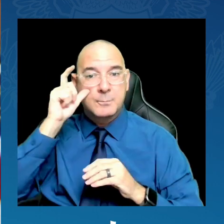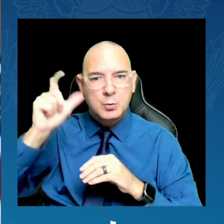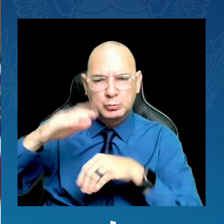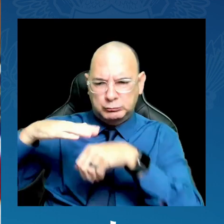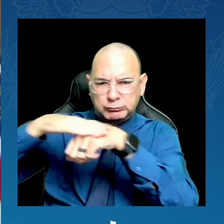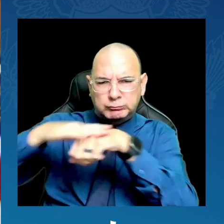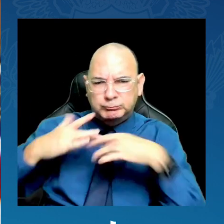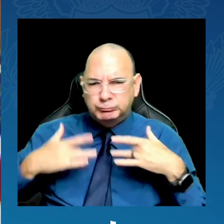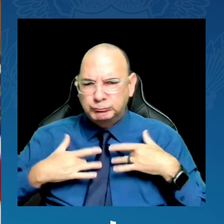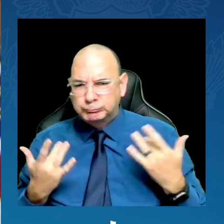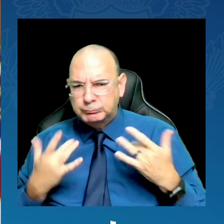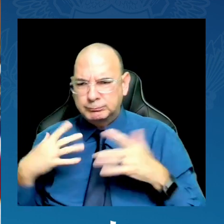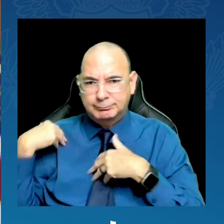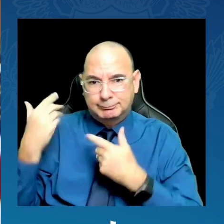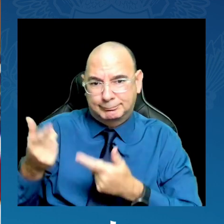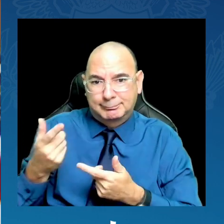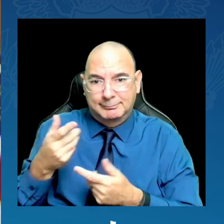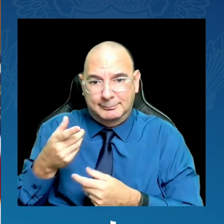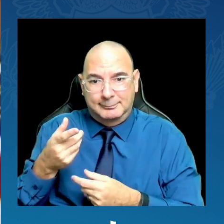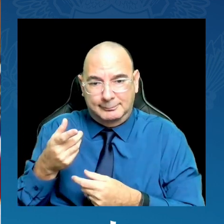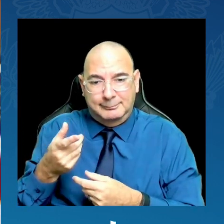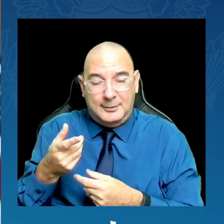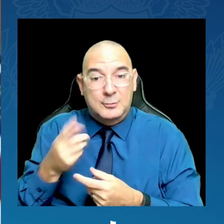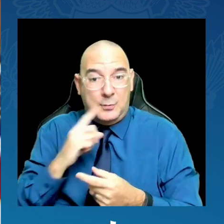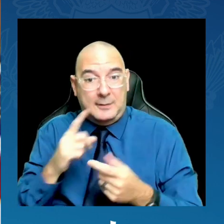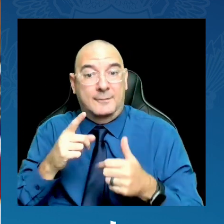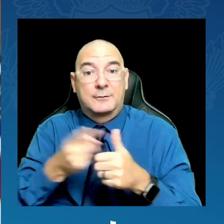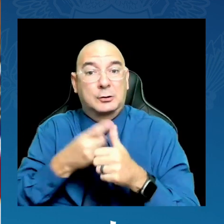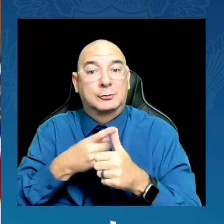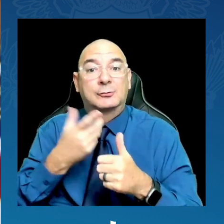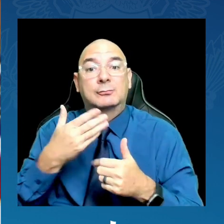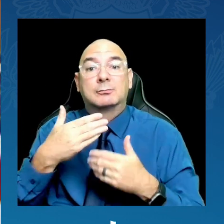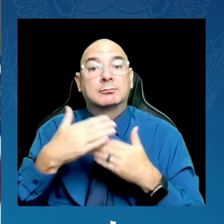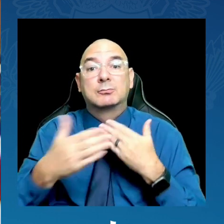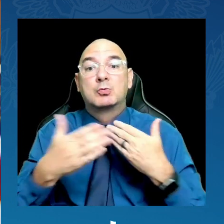Then we will use what we learn to send our astronauts to Mars.